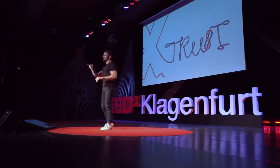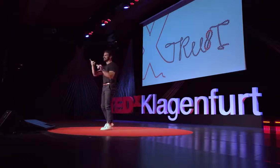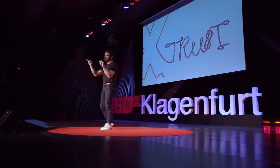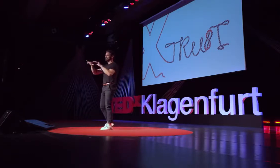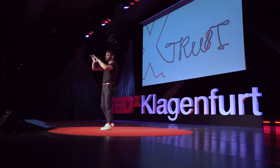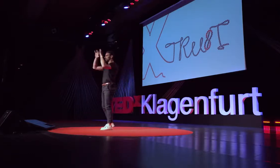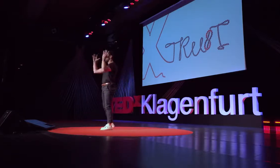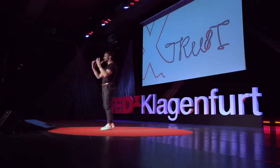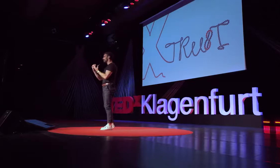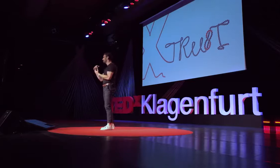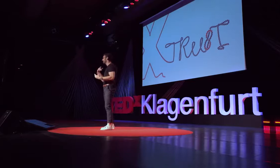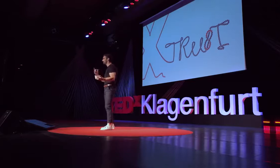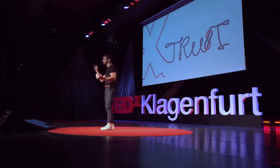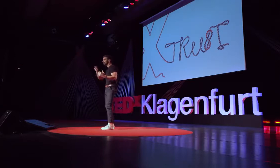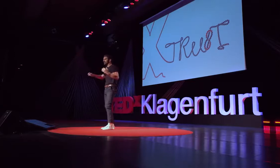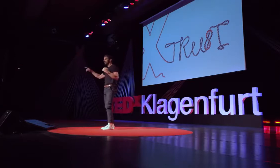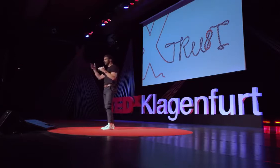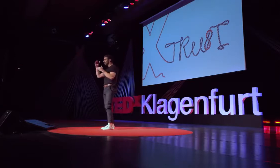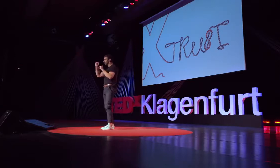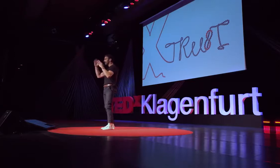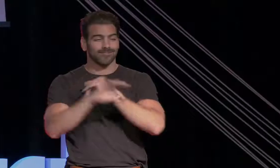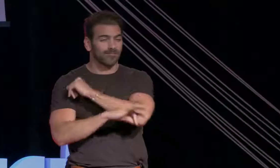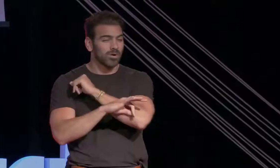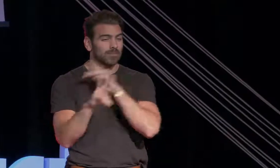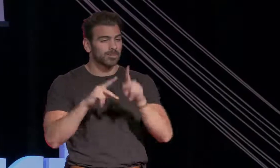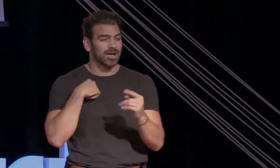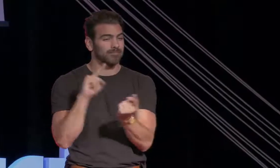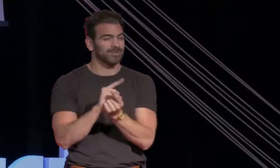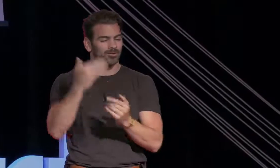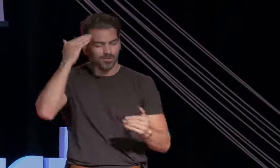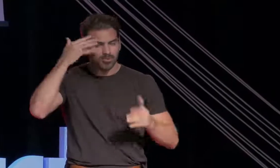while that story is ironic it happens so many times when i meet people in other countries